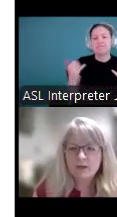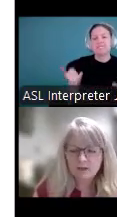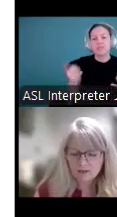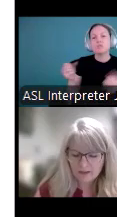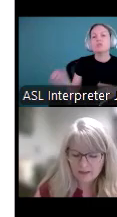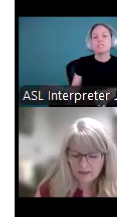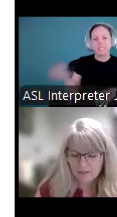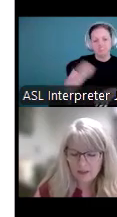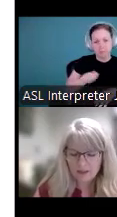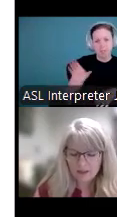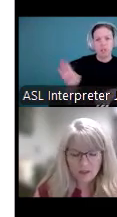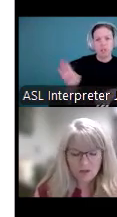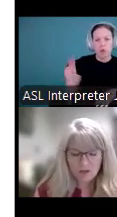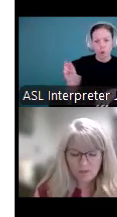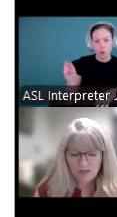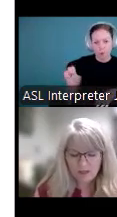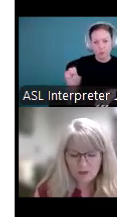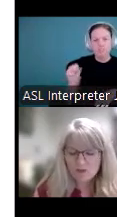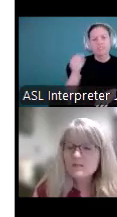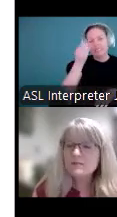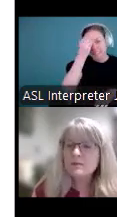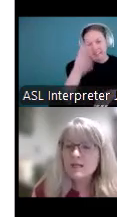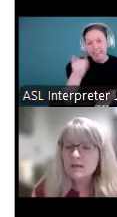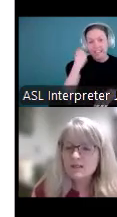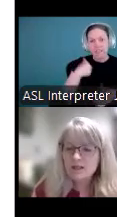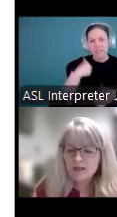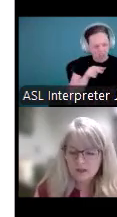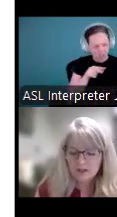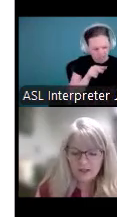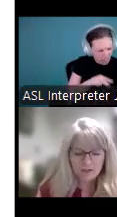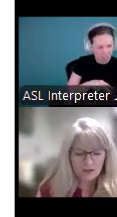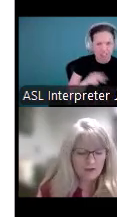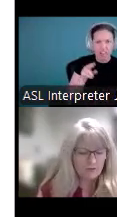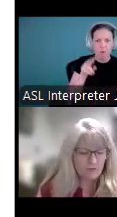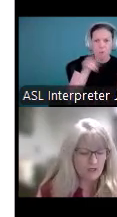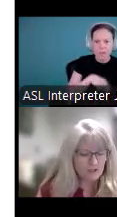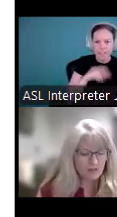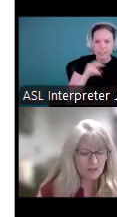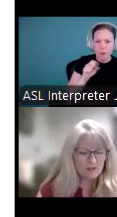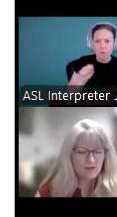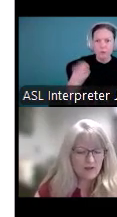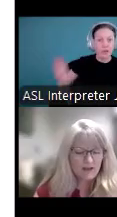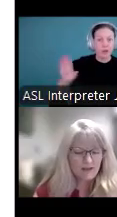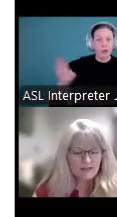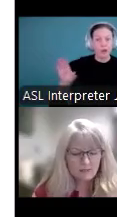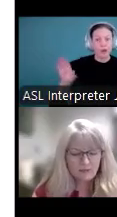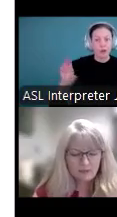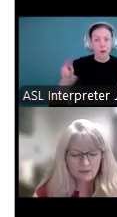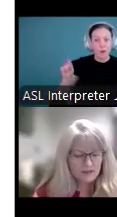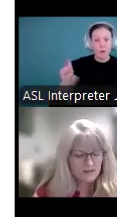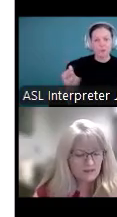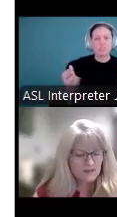if I look like I'm reading notes from time to time, looking at her information to make sure I get some of her excellent